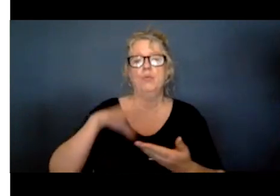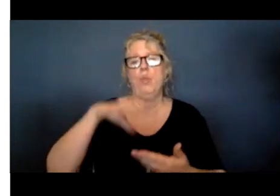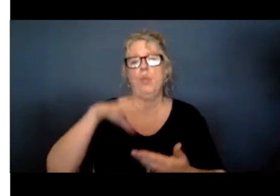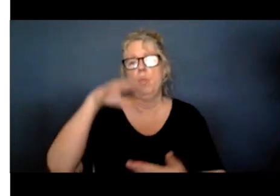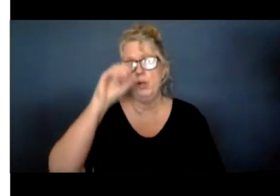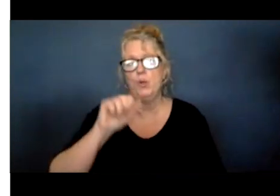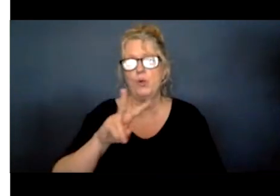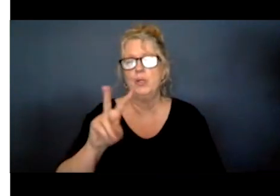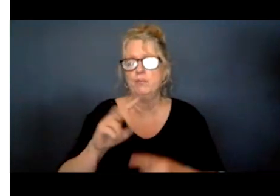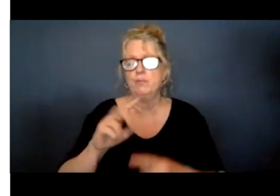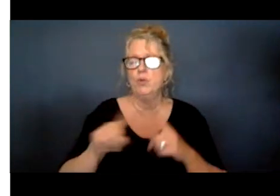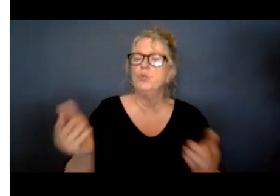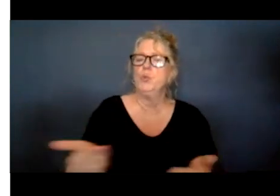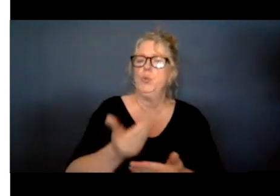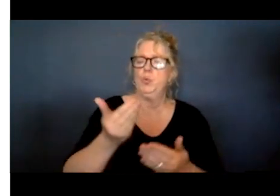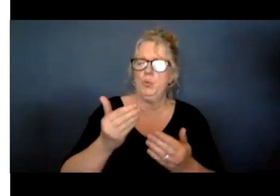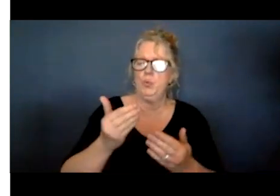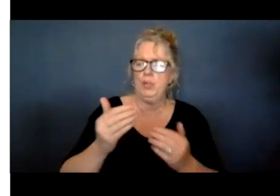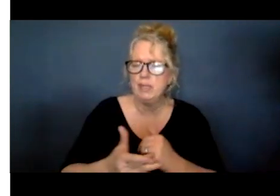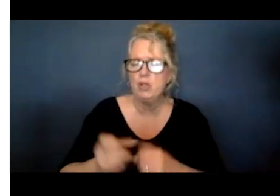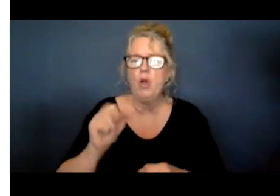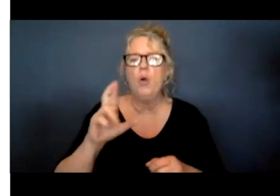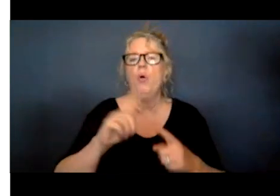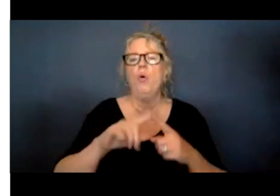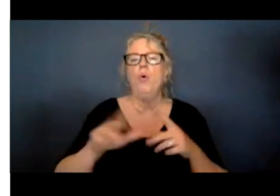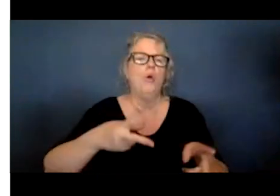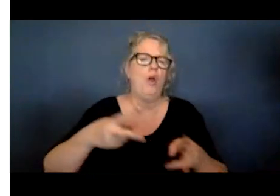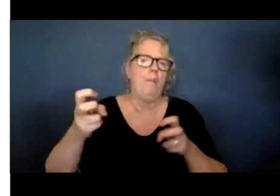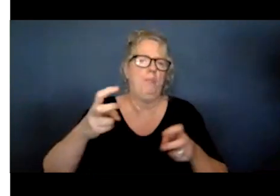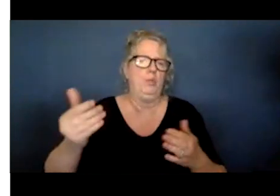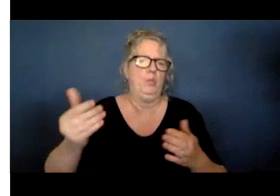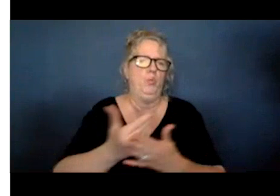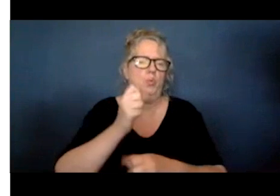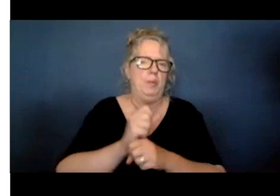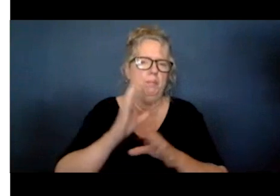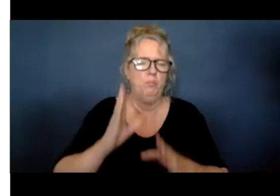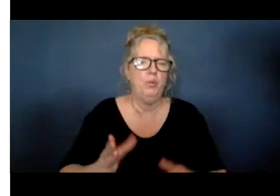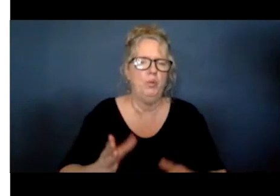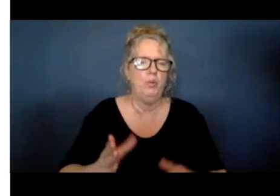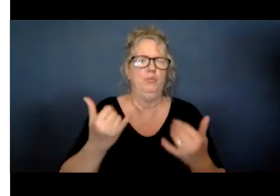Introducing new technology or onboarding new employees to an existing tech stack can